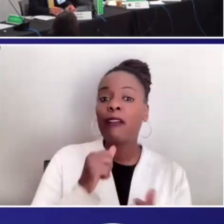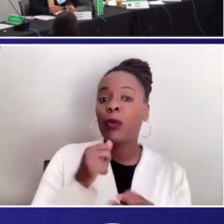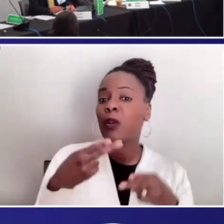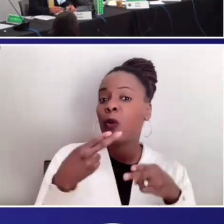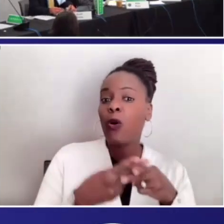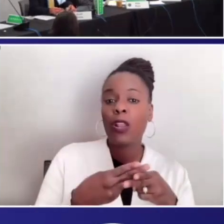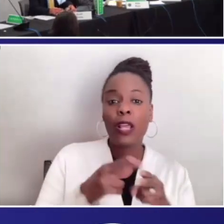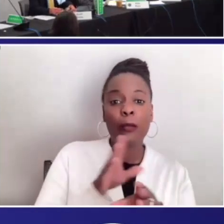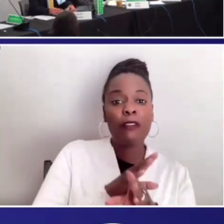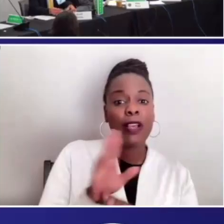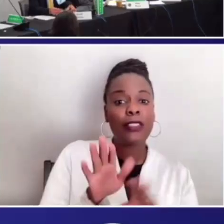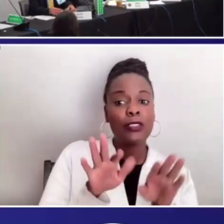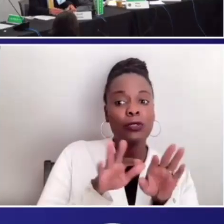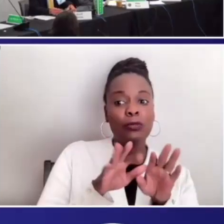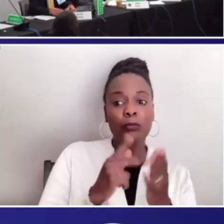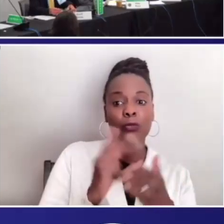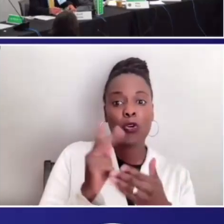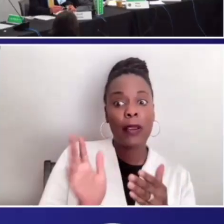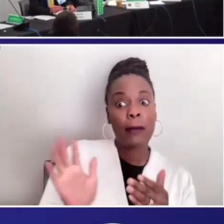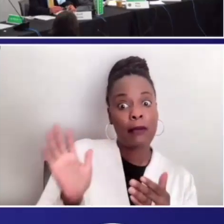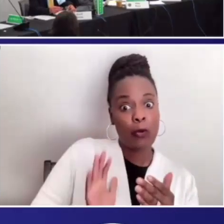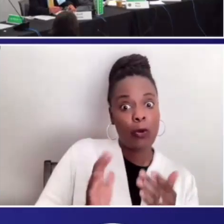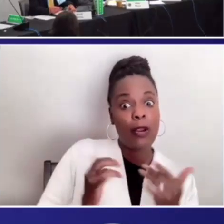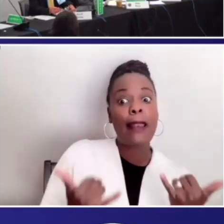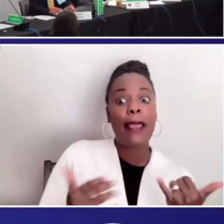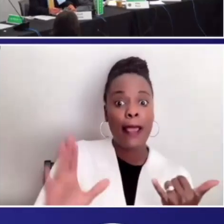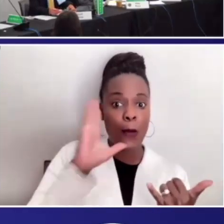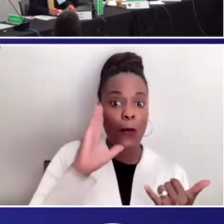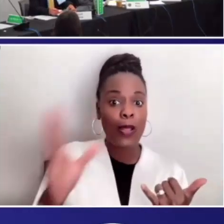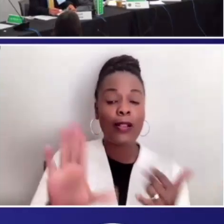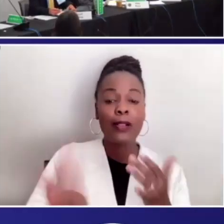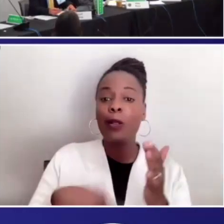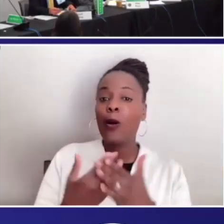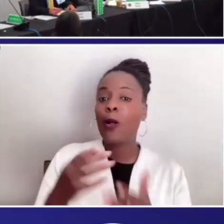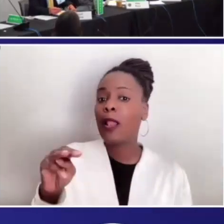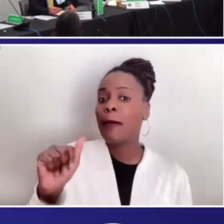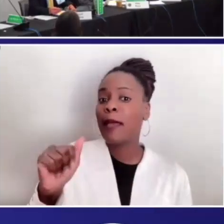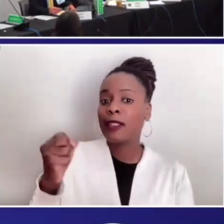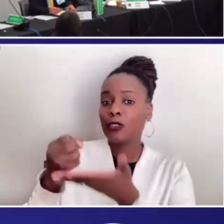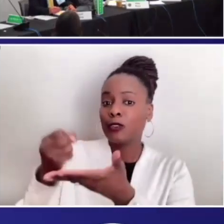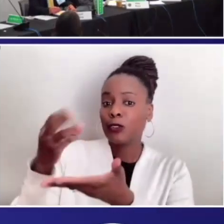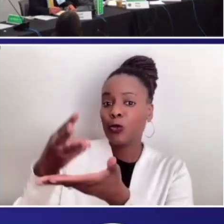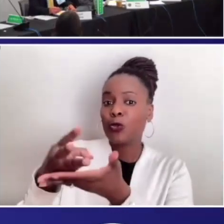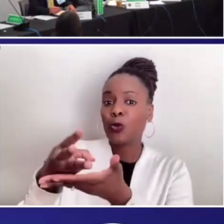call it now. So every master's in social work will meet this definition.